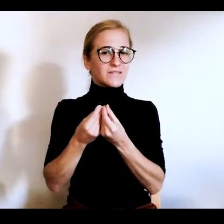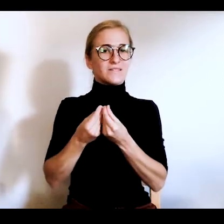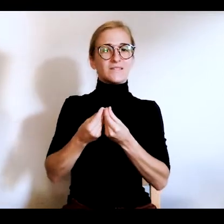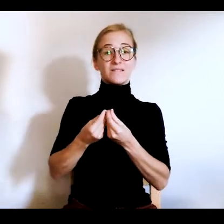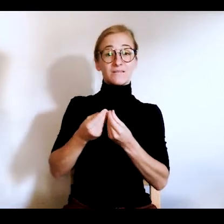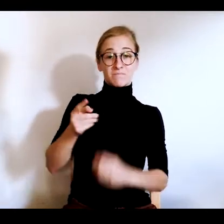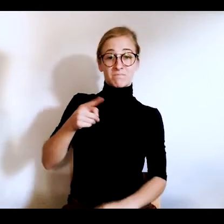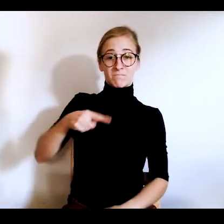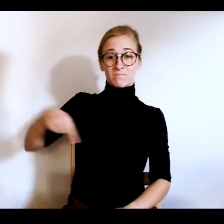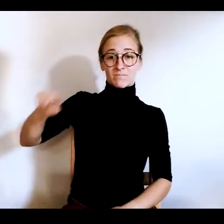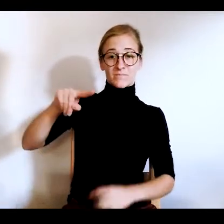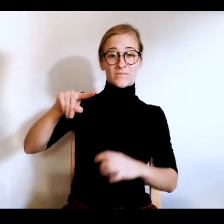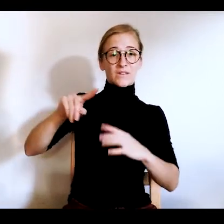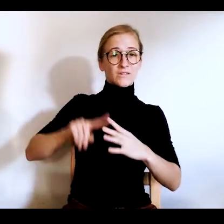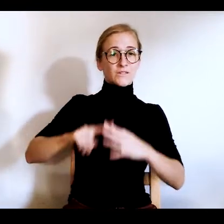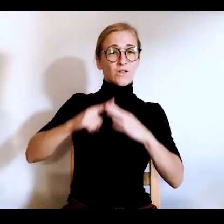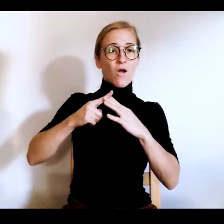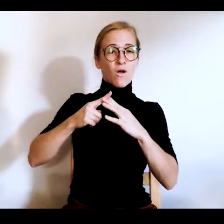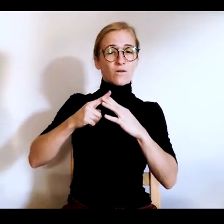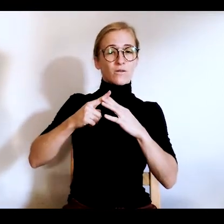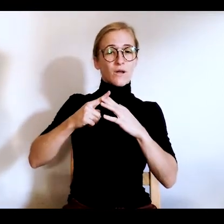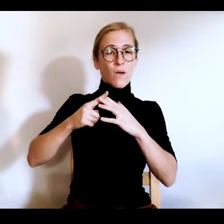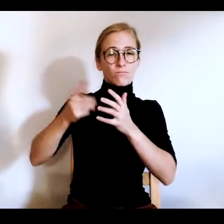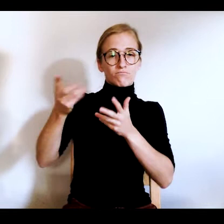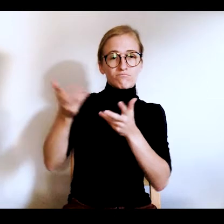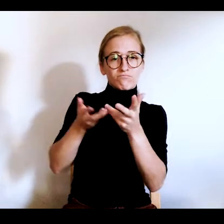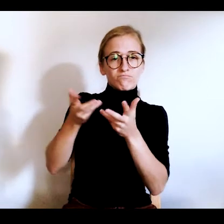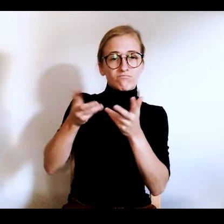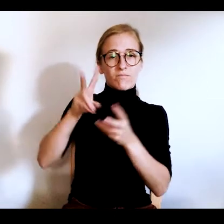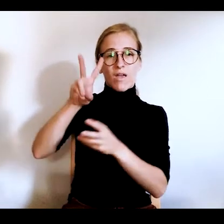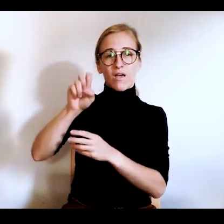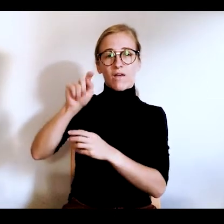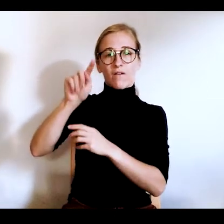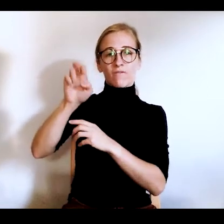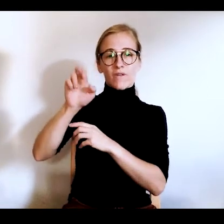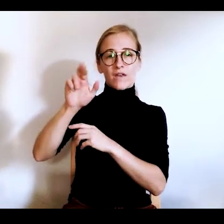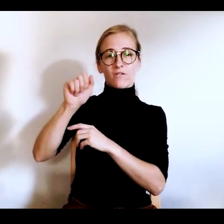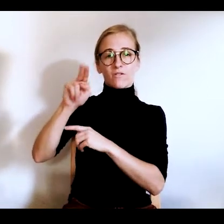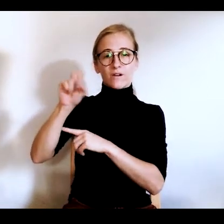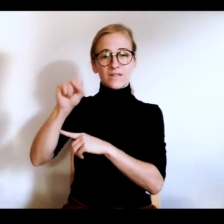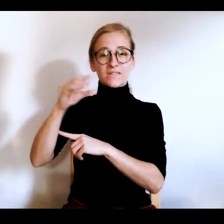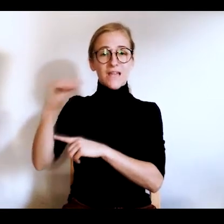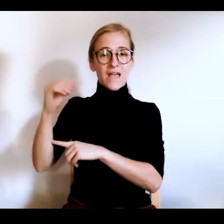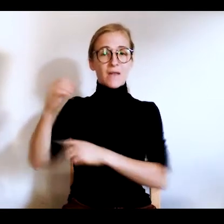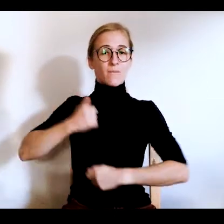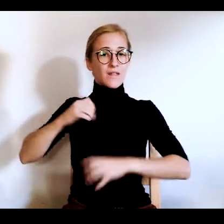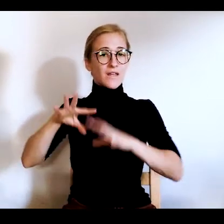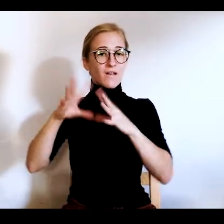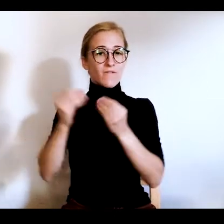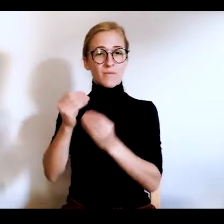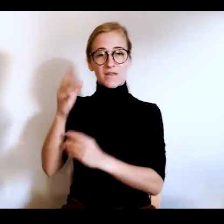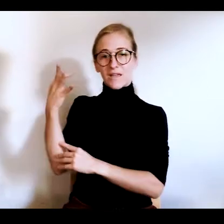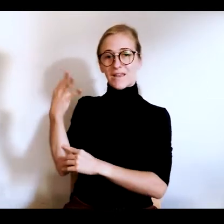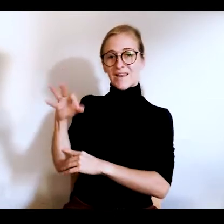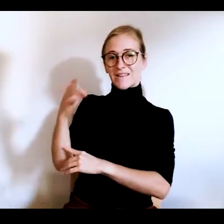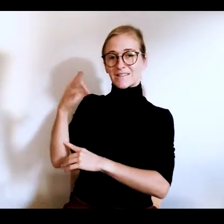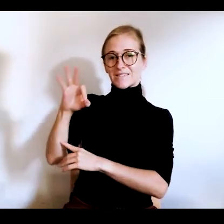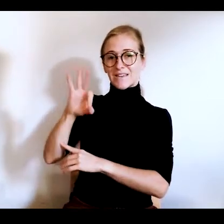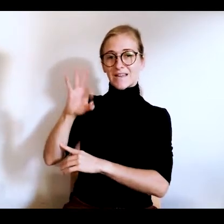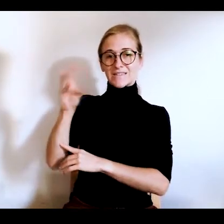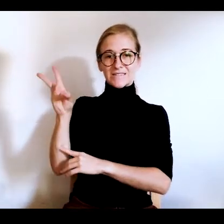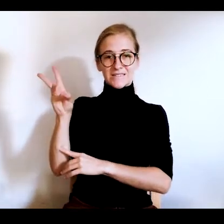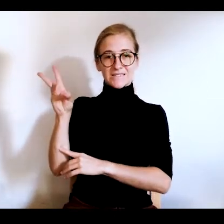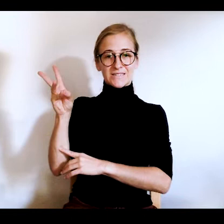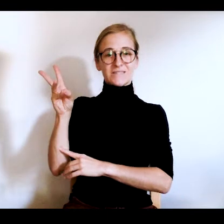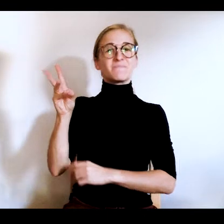And they started getting to know veterans and families in 1996.